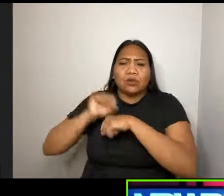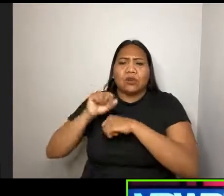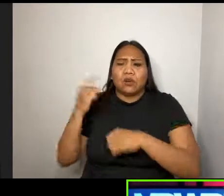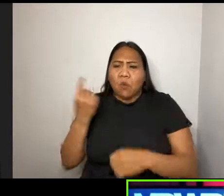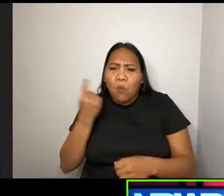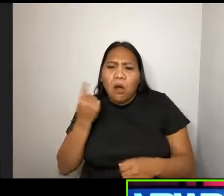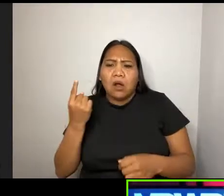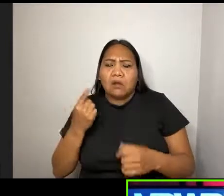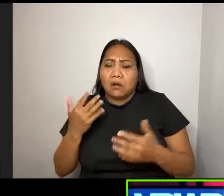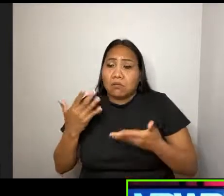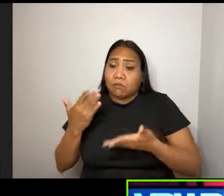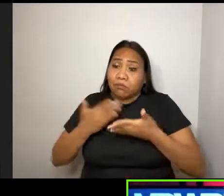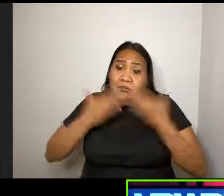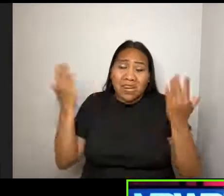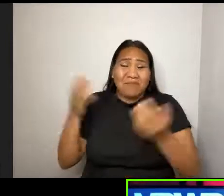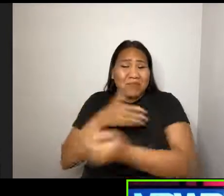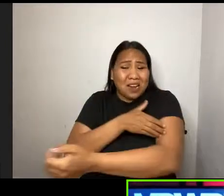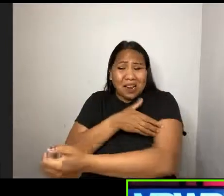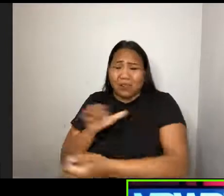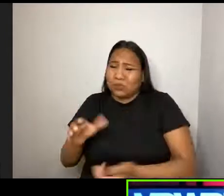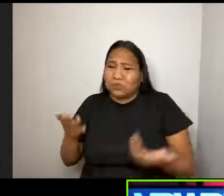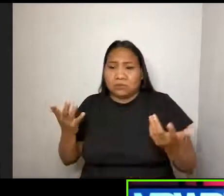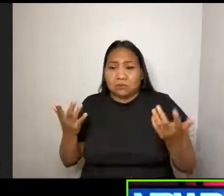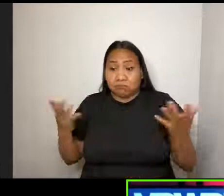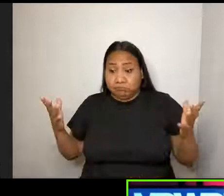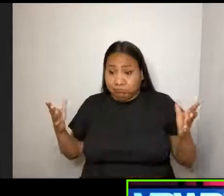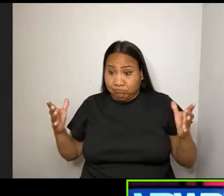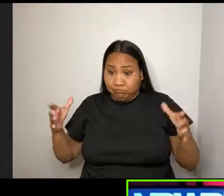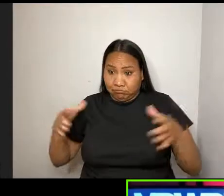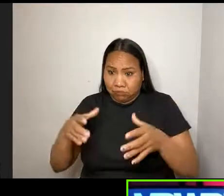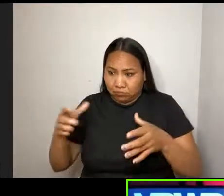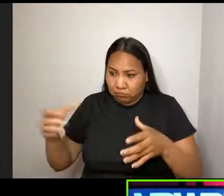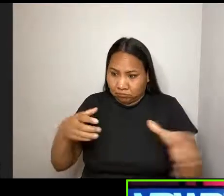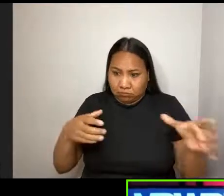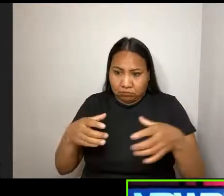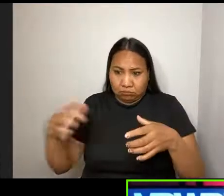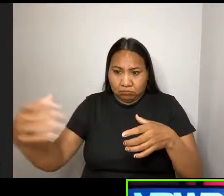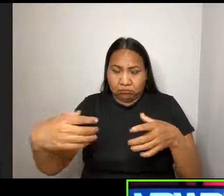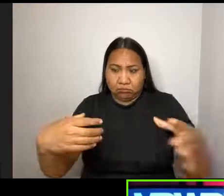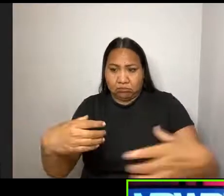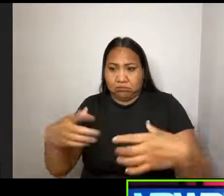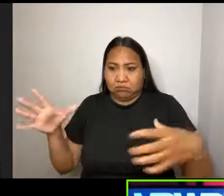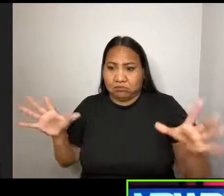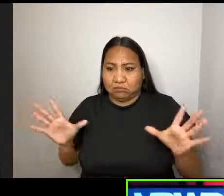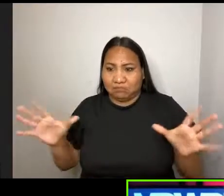place and they all need to talk about what it is they are experiencing and what are the solutions